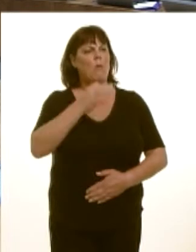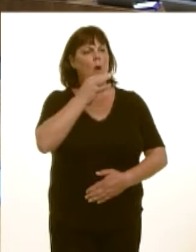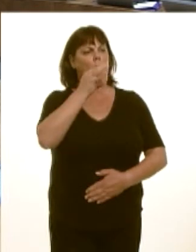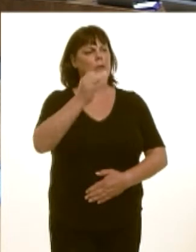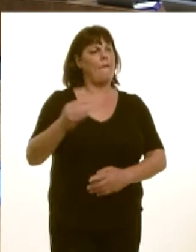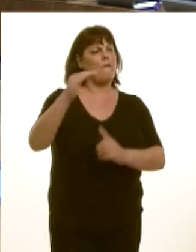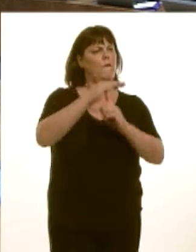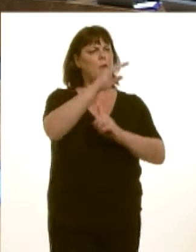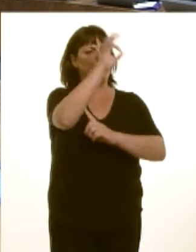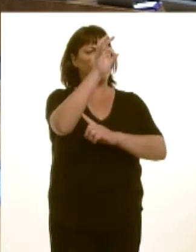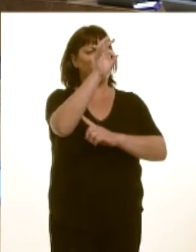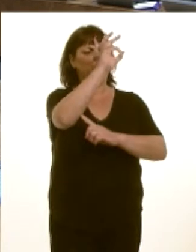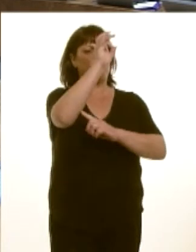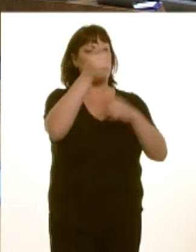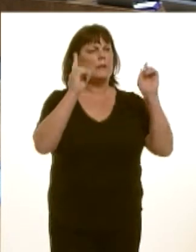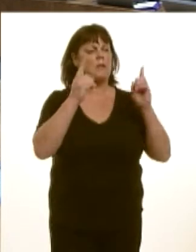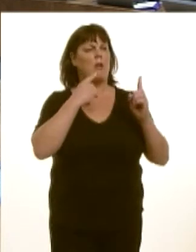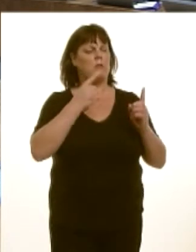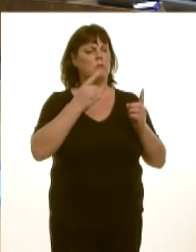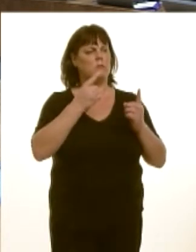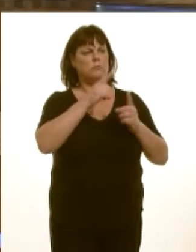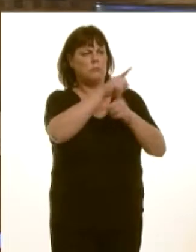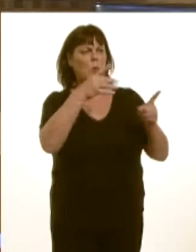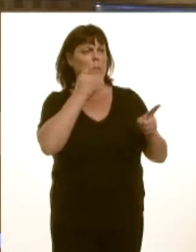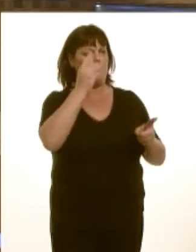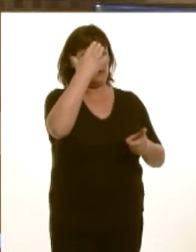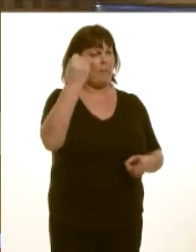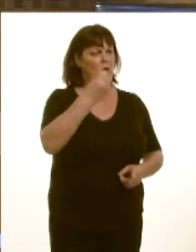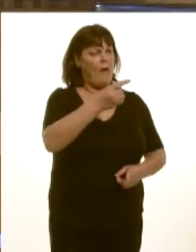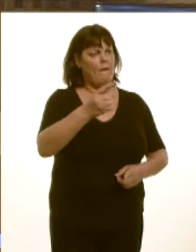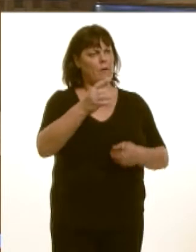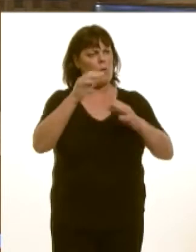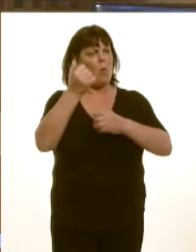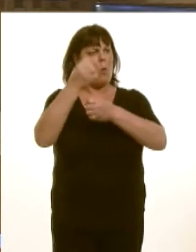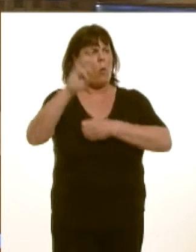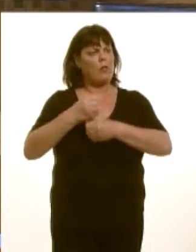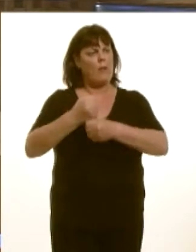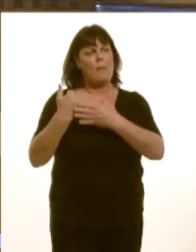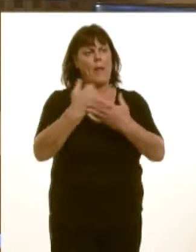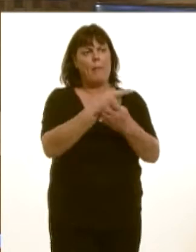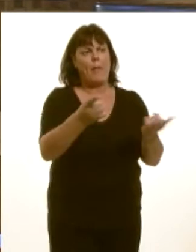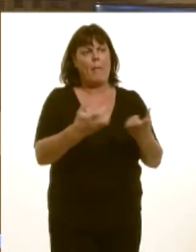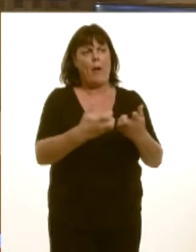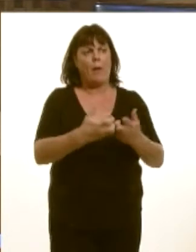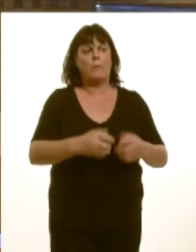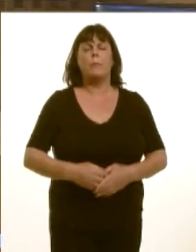i fynd i'r afael â dementia? OAQ(4)1861(FM) Carwyn Jones: Yes. ‘Together for Mental Health’ sets out the steps being taken to further improve dementia